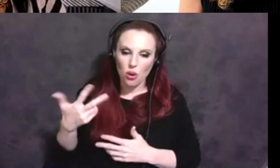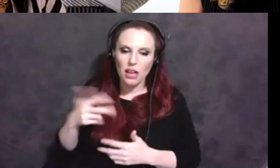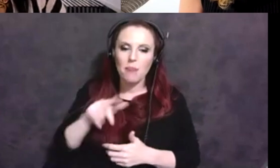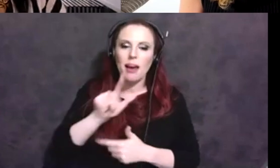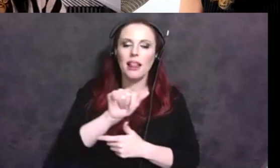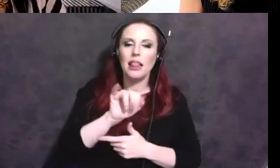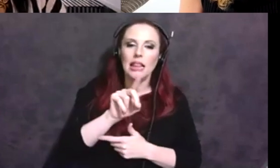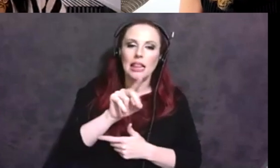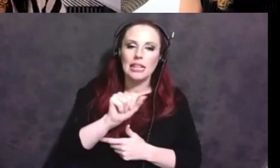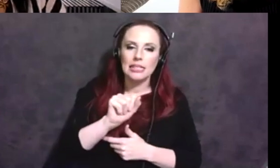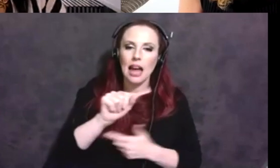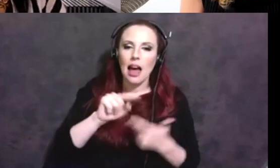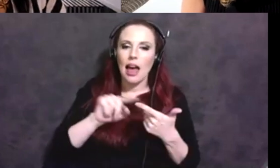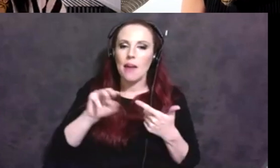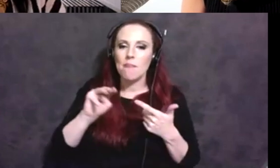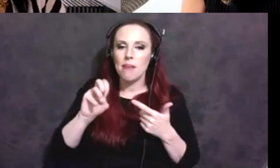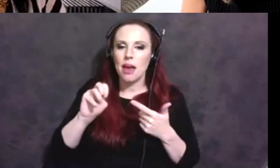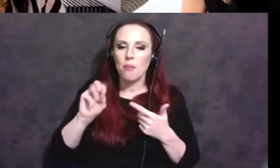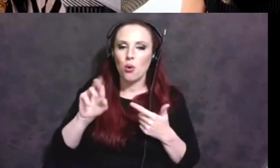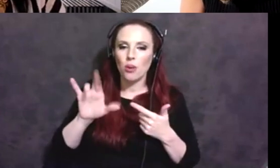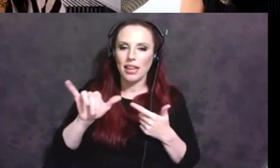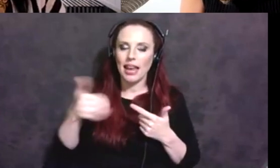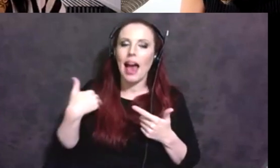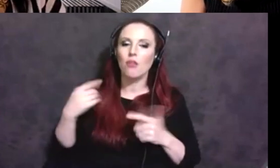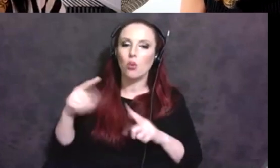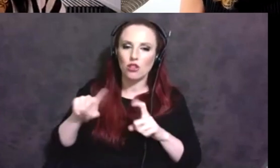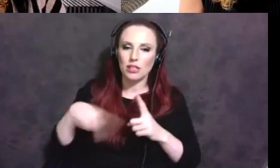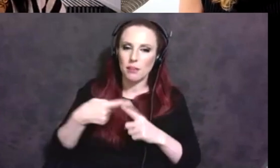to do. We are almost out of time. We have three great